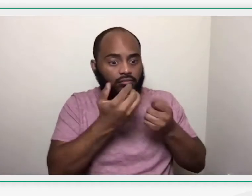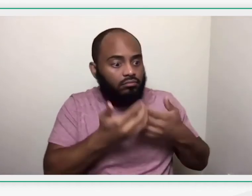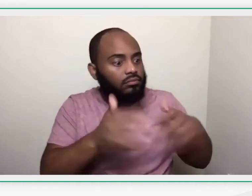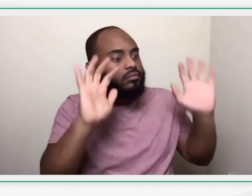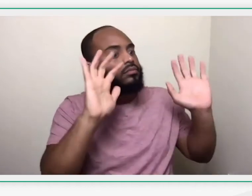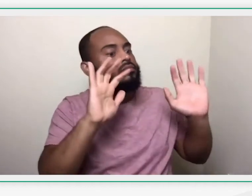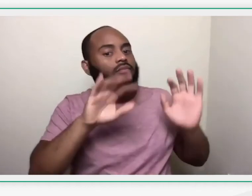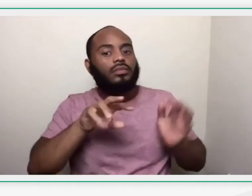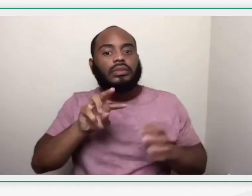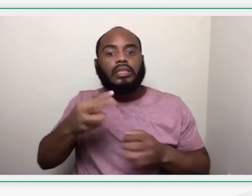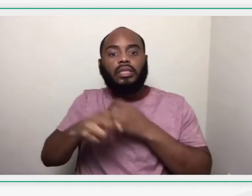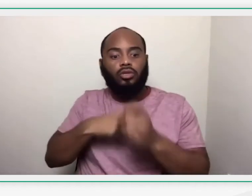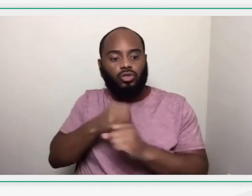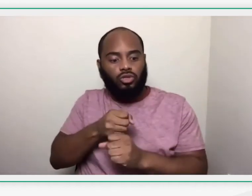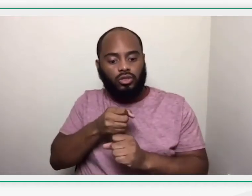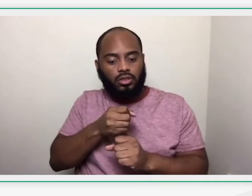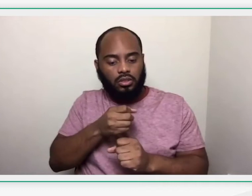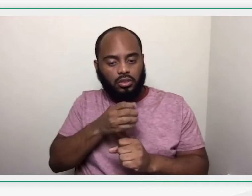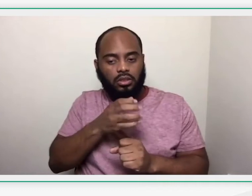After that year passes, and there is a second year,